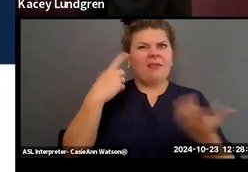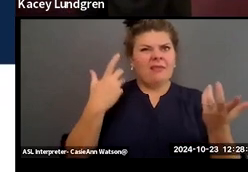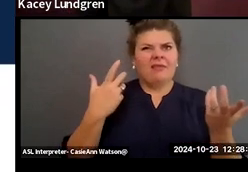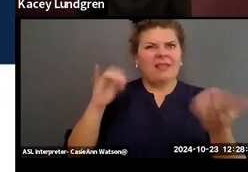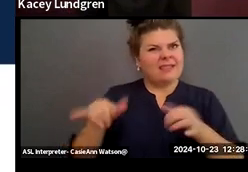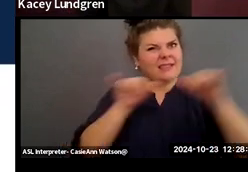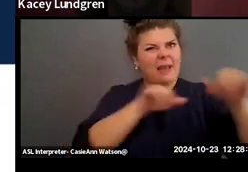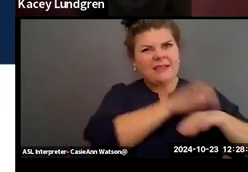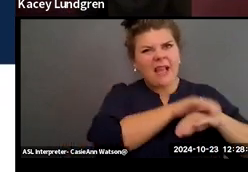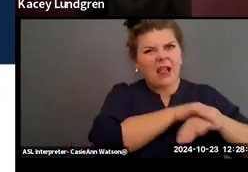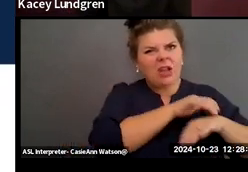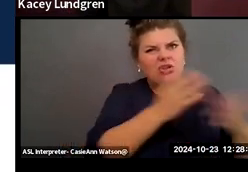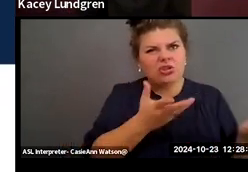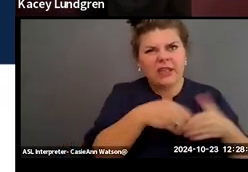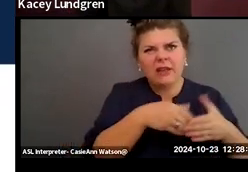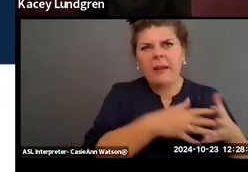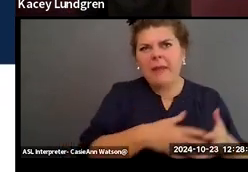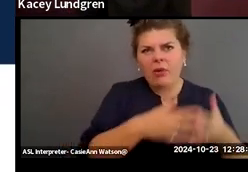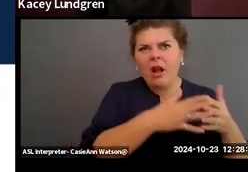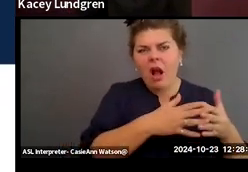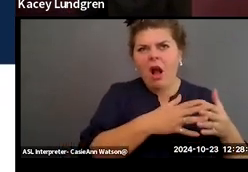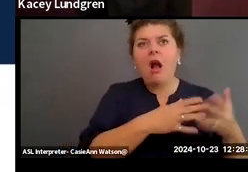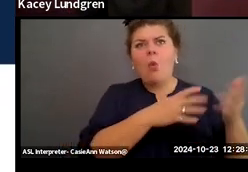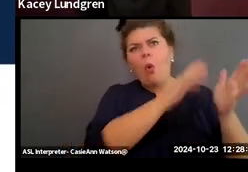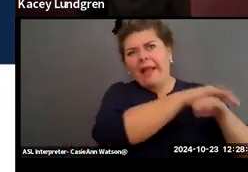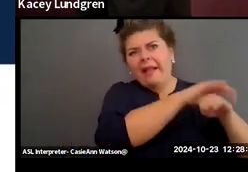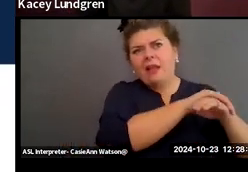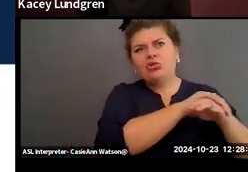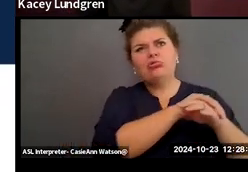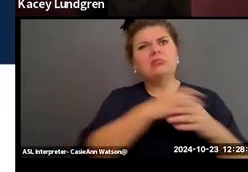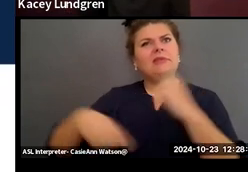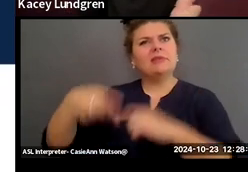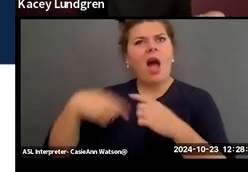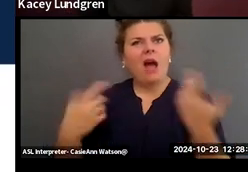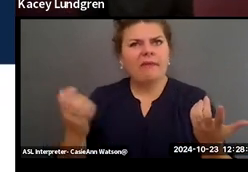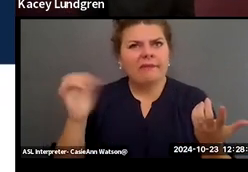or it's a version of English represented on the hands, that someone who understands ASL